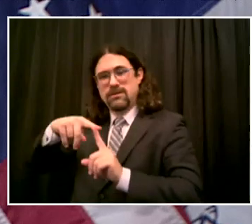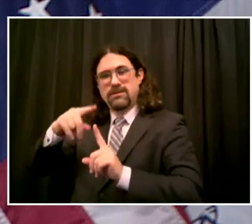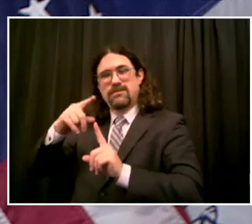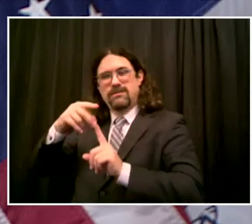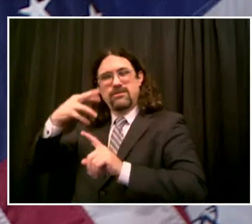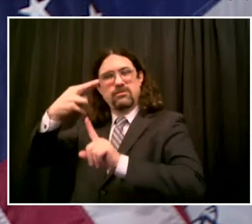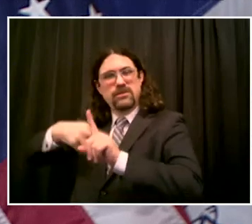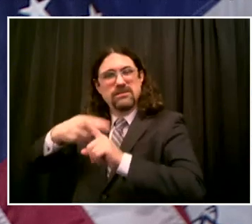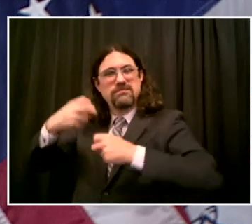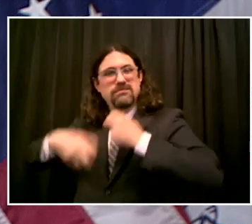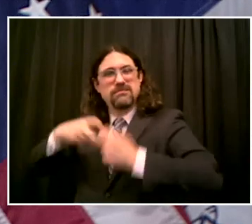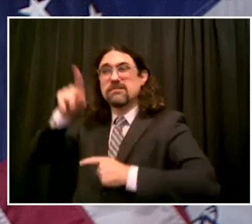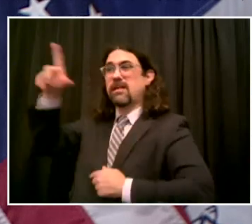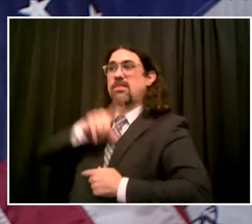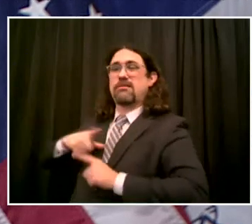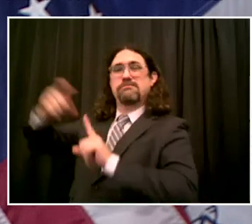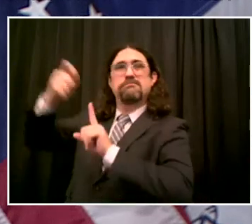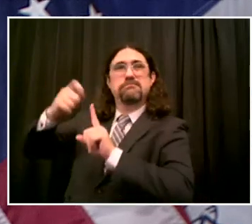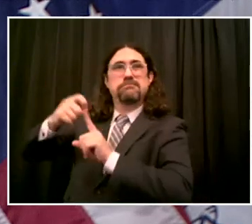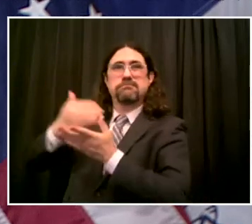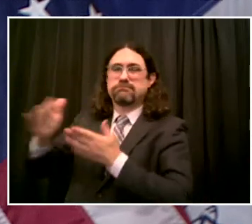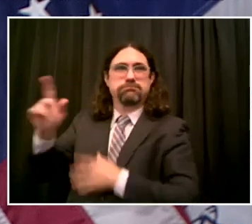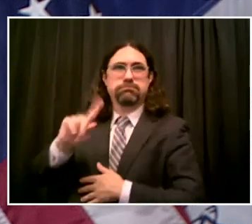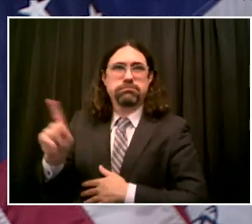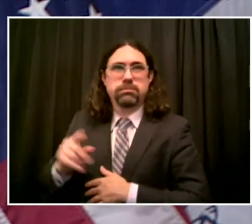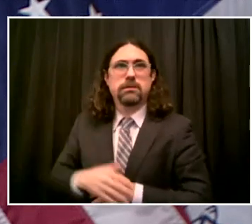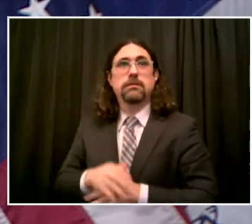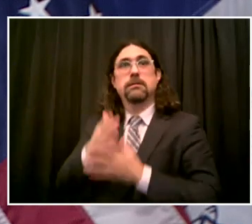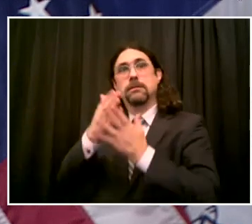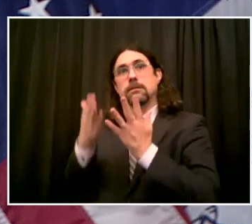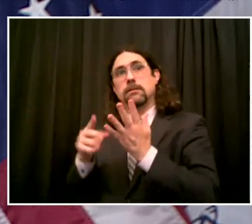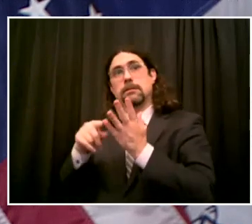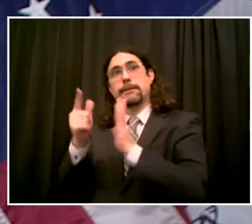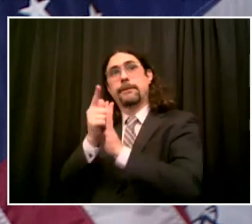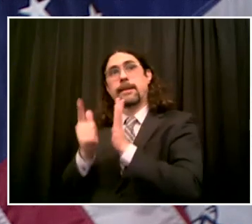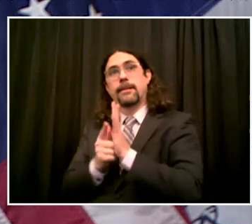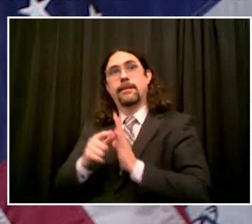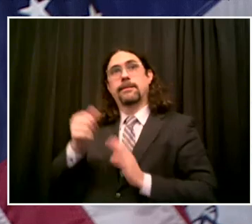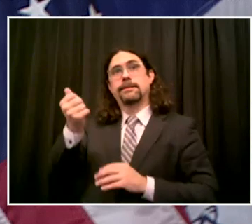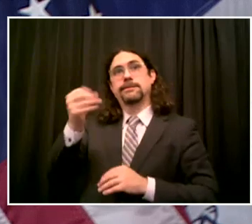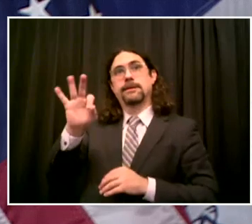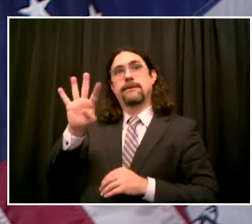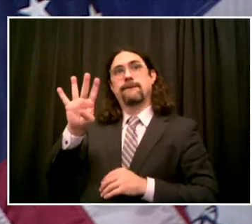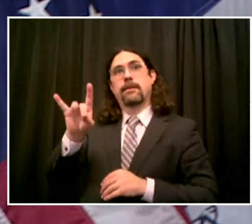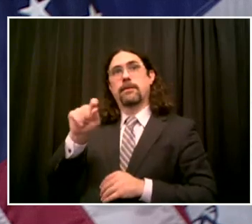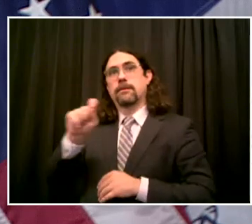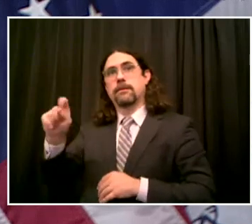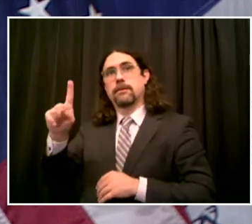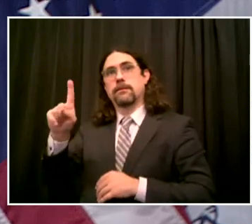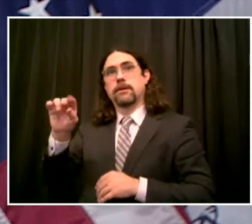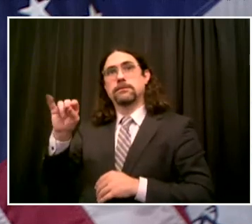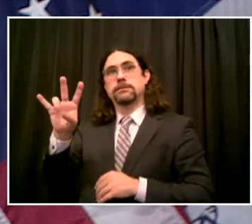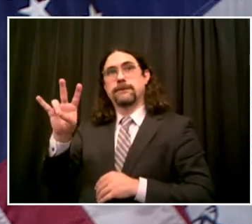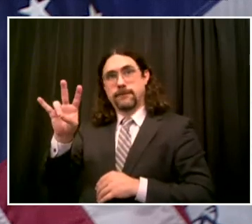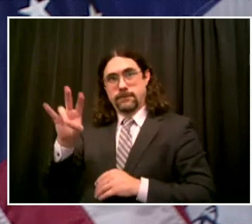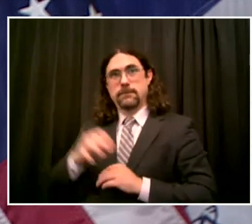IMPACTED BY COVID-19. AND INTRO-1940A CODIFIES EMERGENCY EXECUTIVE ORDER kT